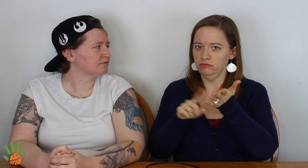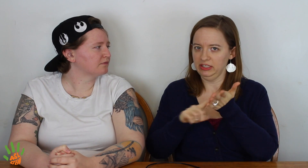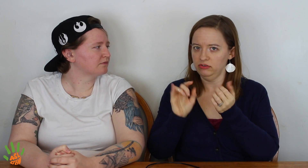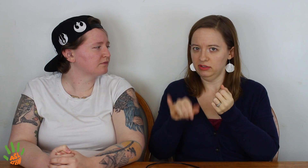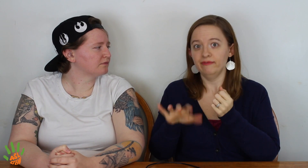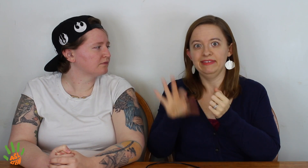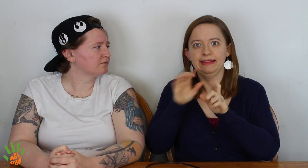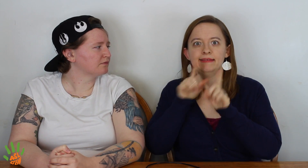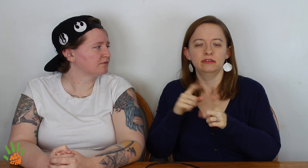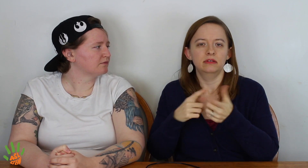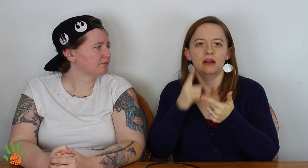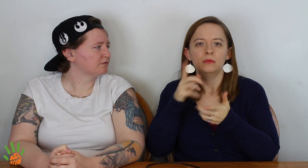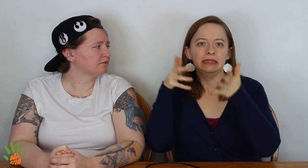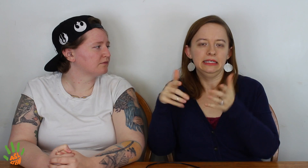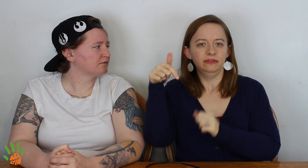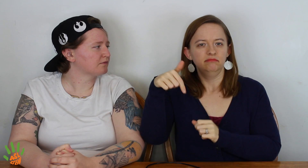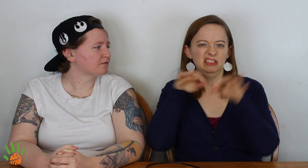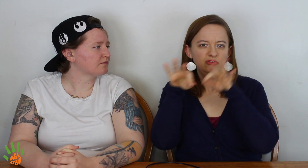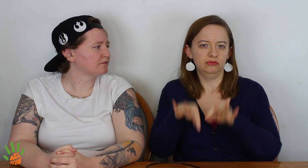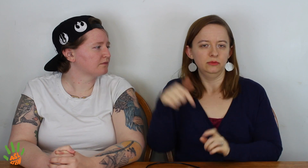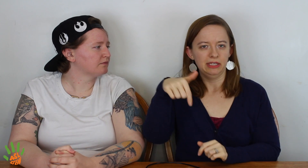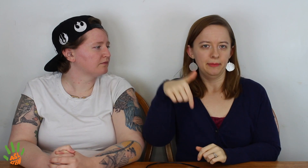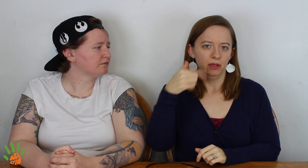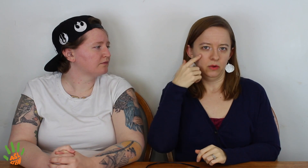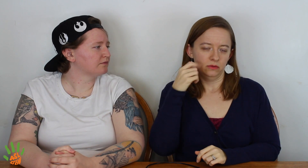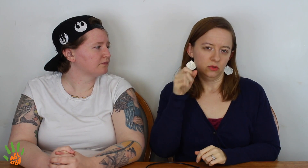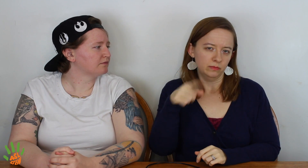I will research that and find out the answer and leave it down below in the description.